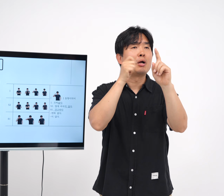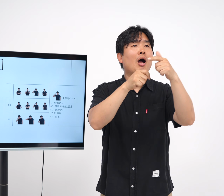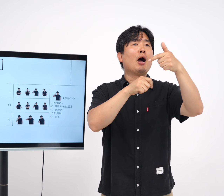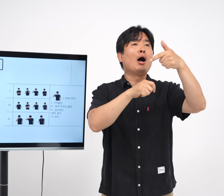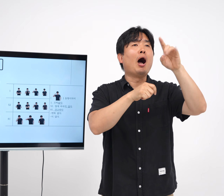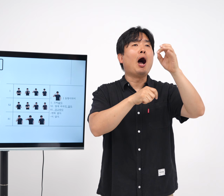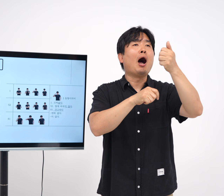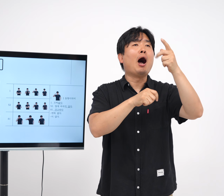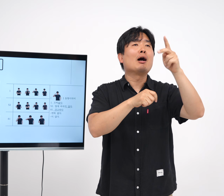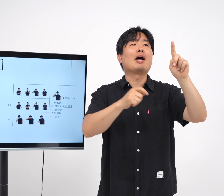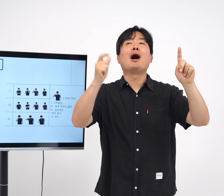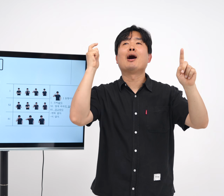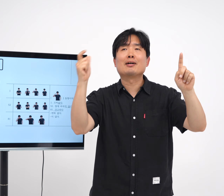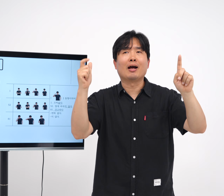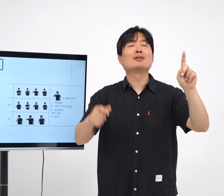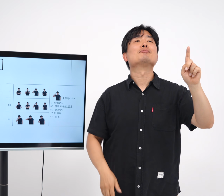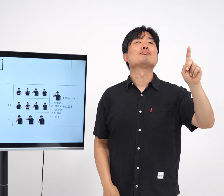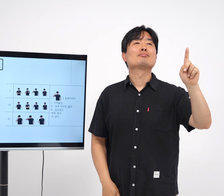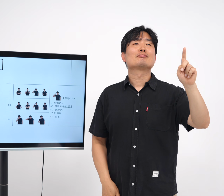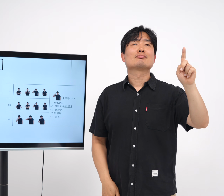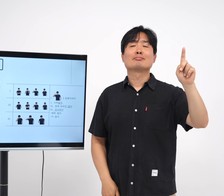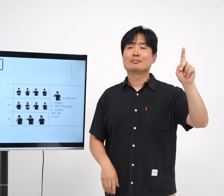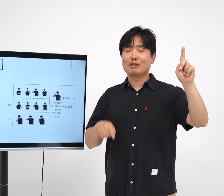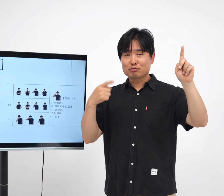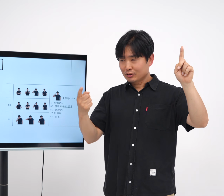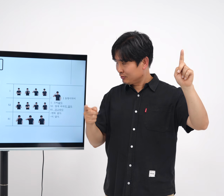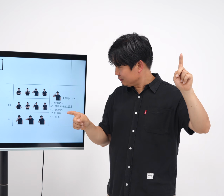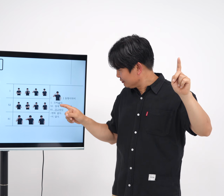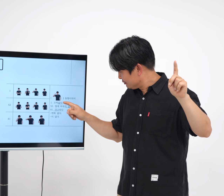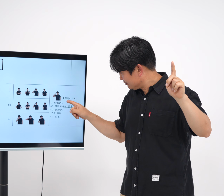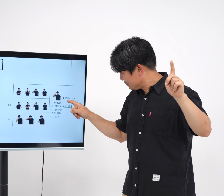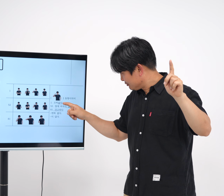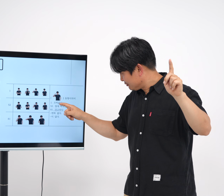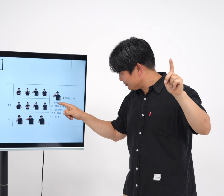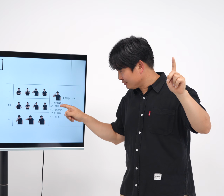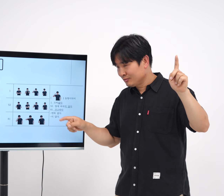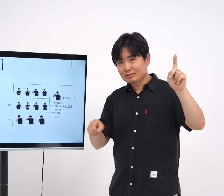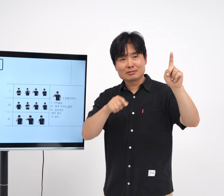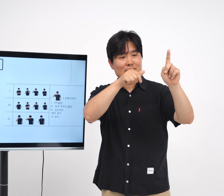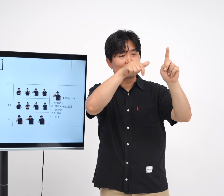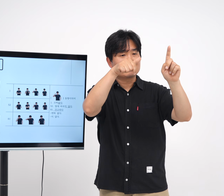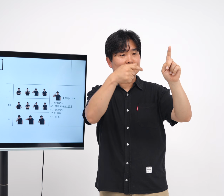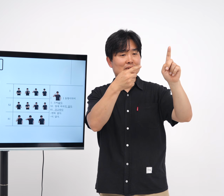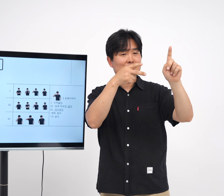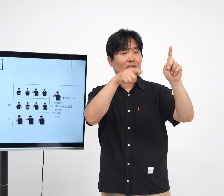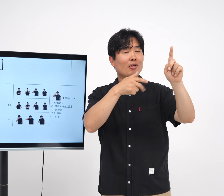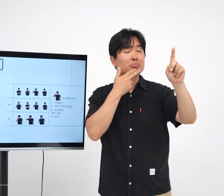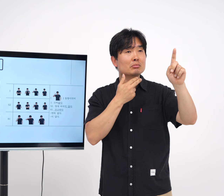If they learn only one meaning, "strong," and then learn "unwavering,"